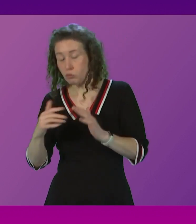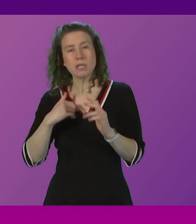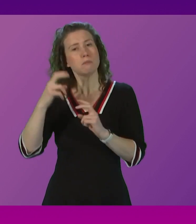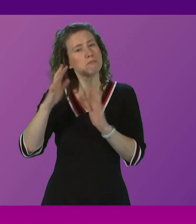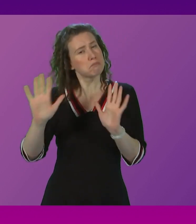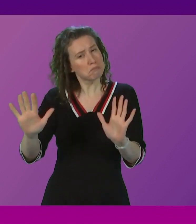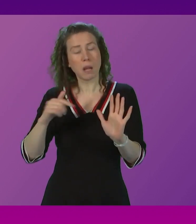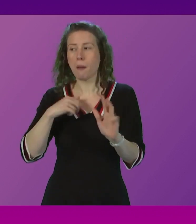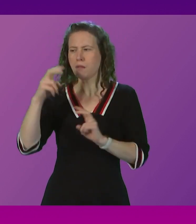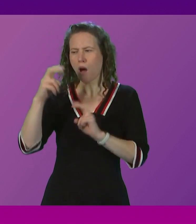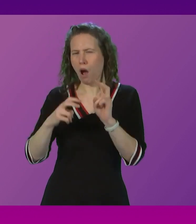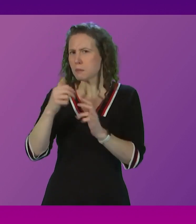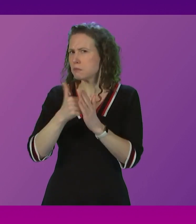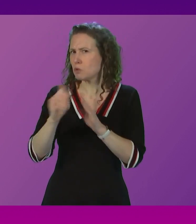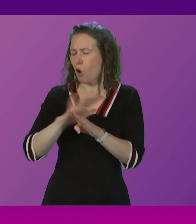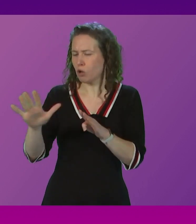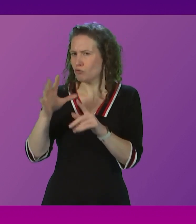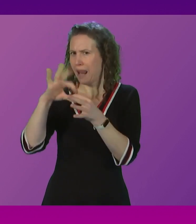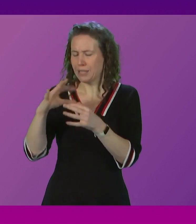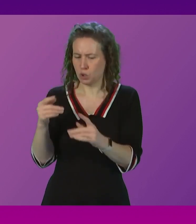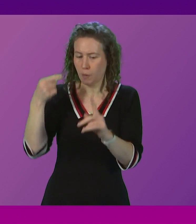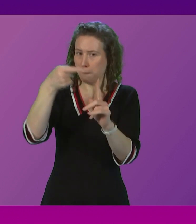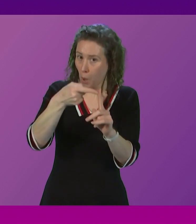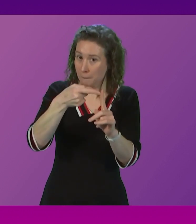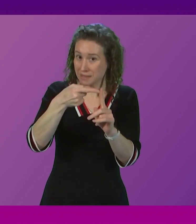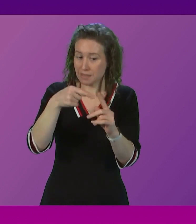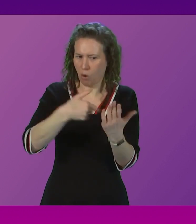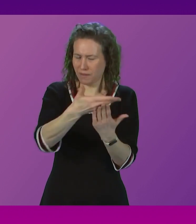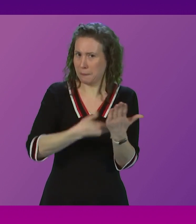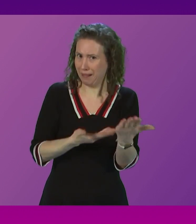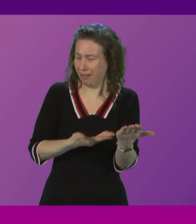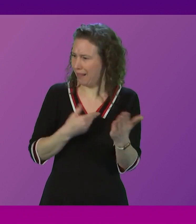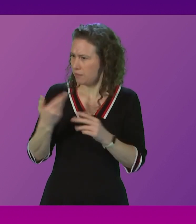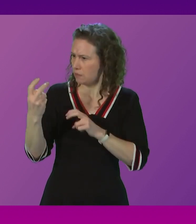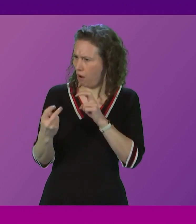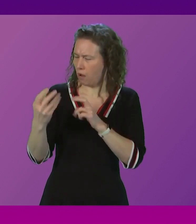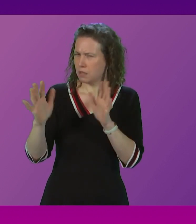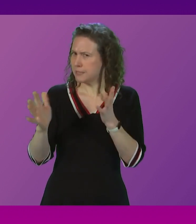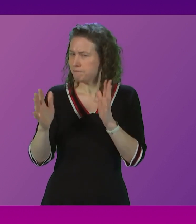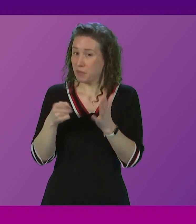completely unrelated to the purpose and effect of the bill. That is the reality.